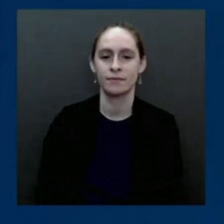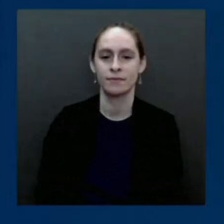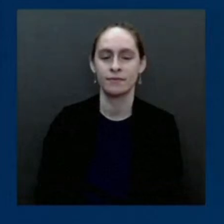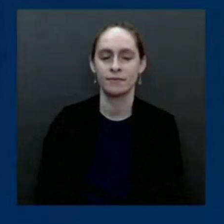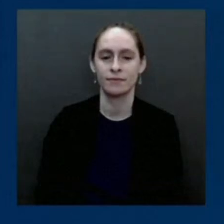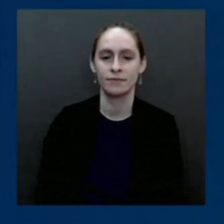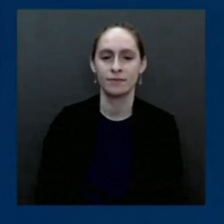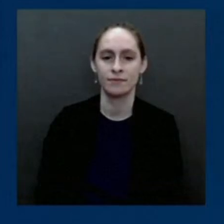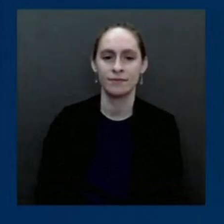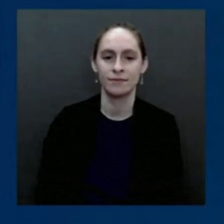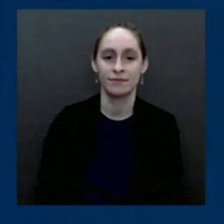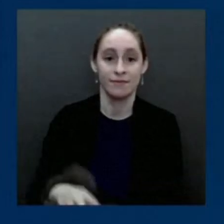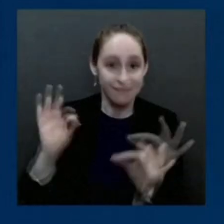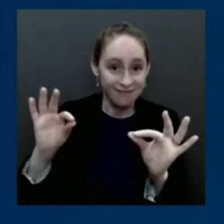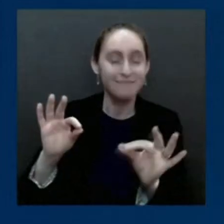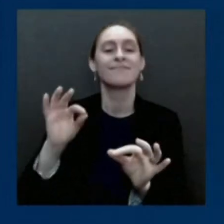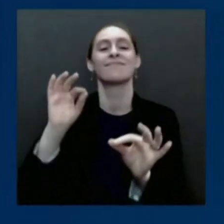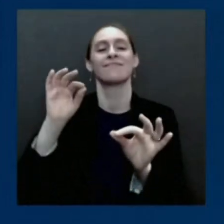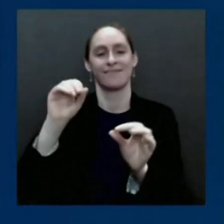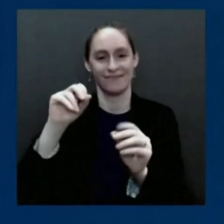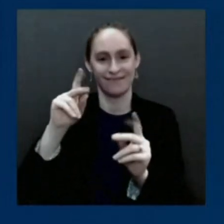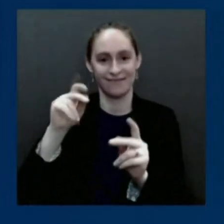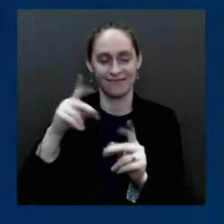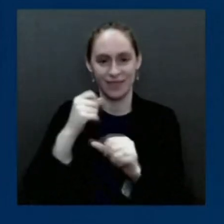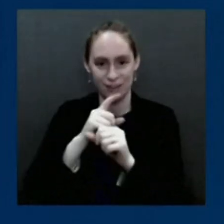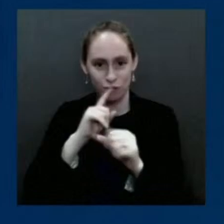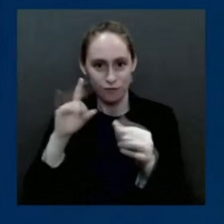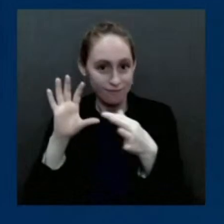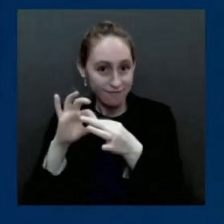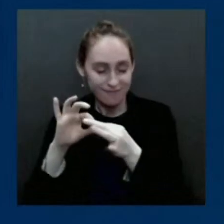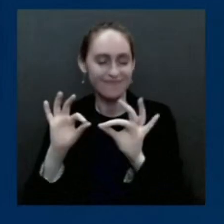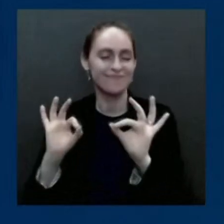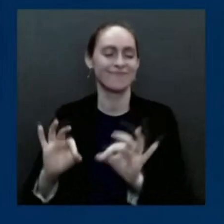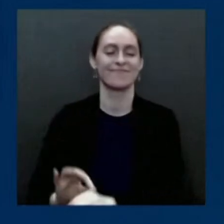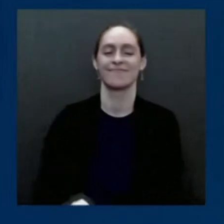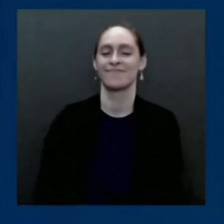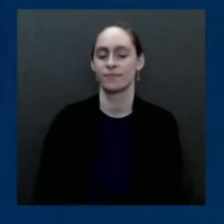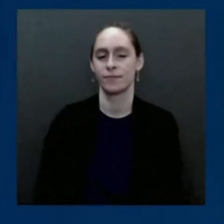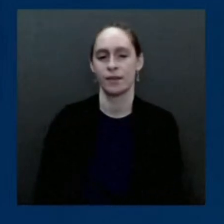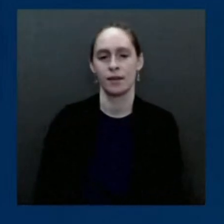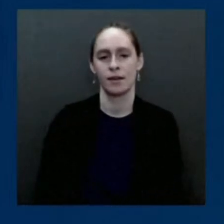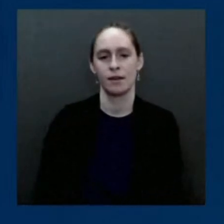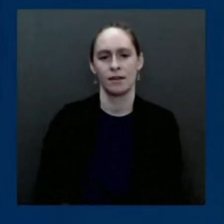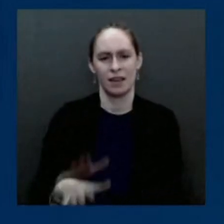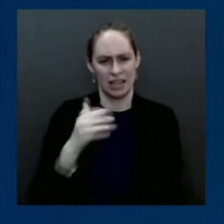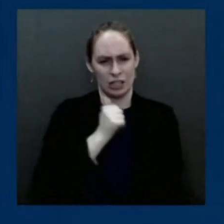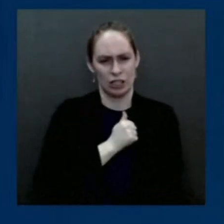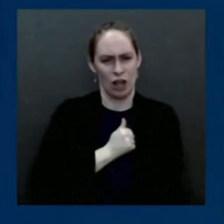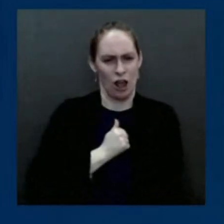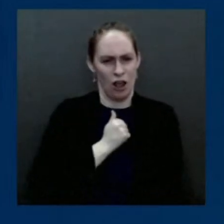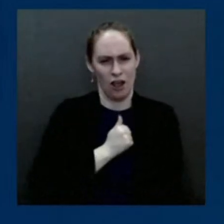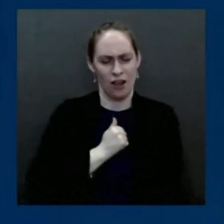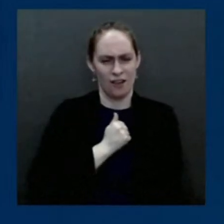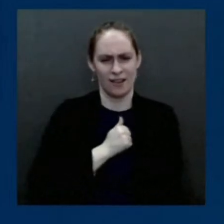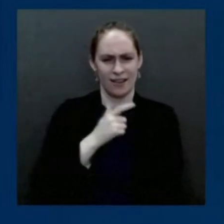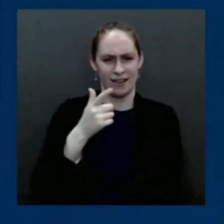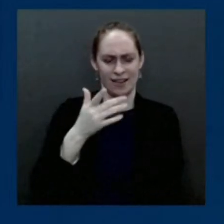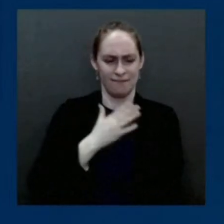THE AP.